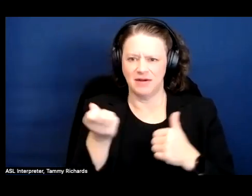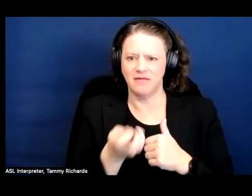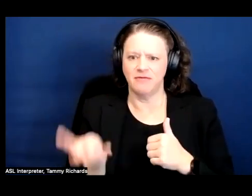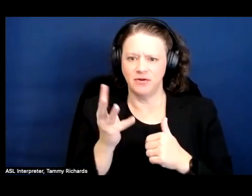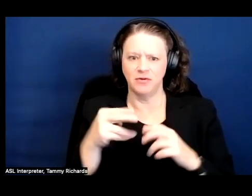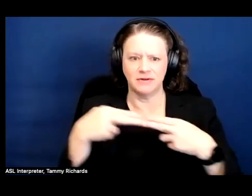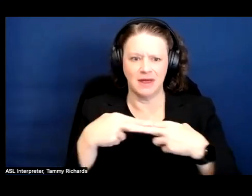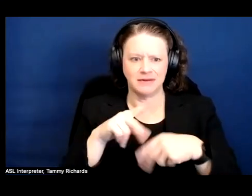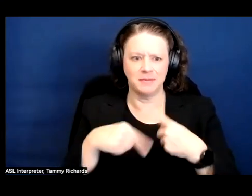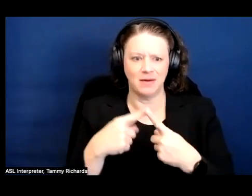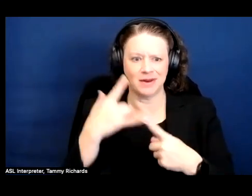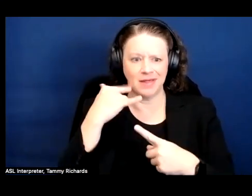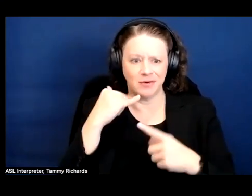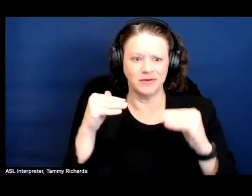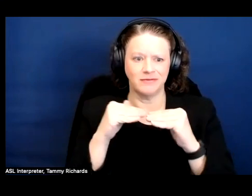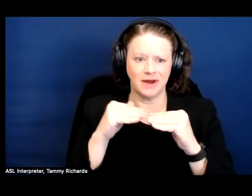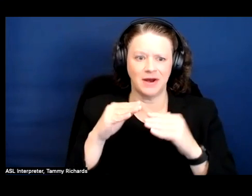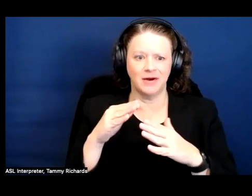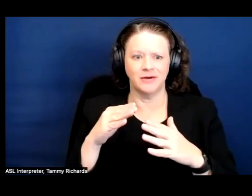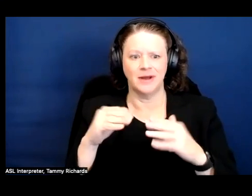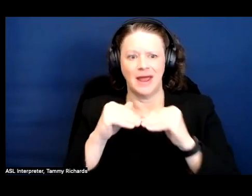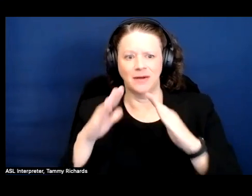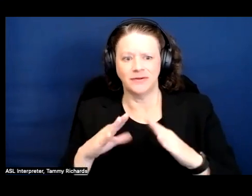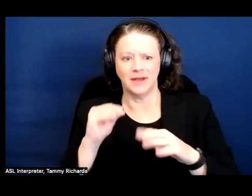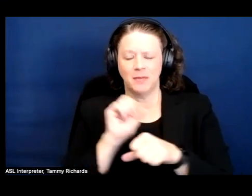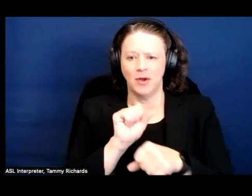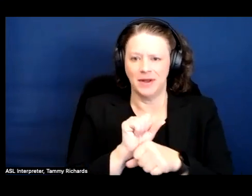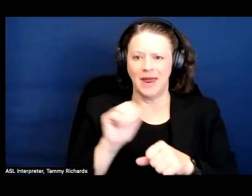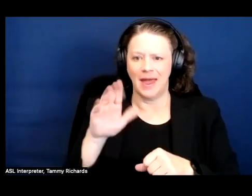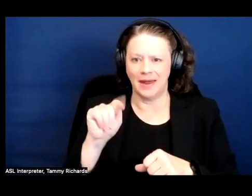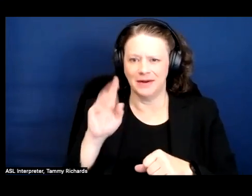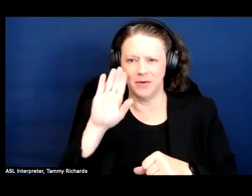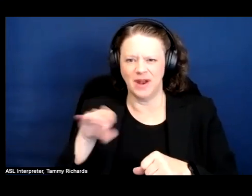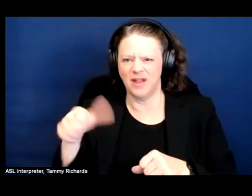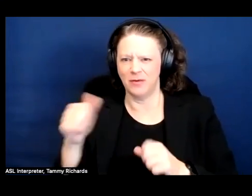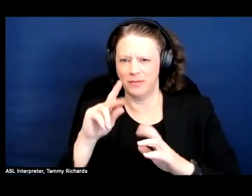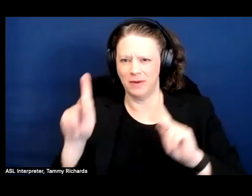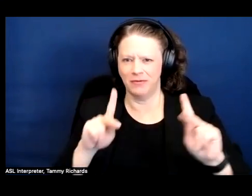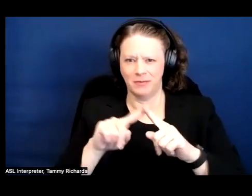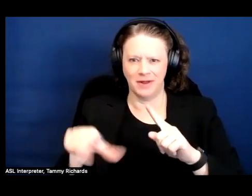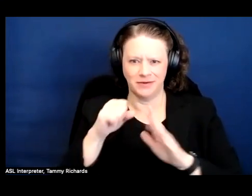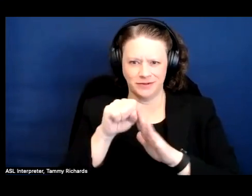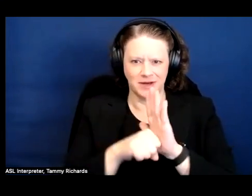for a person to reside with an assistance animal. So if there's a no-pet or no-animal policy